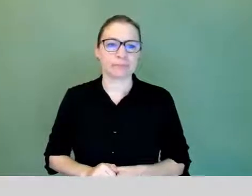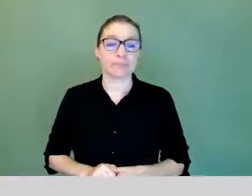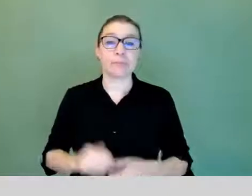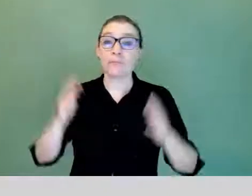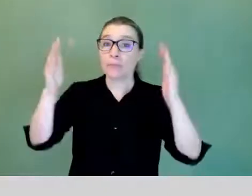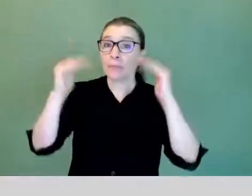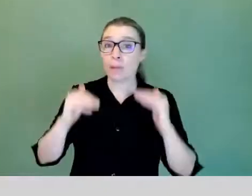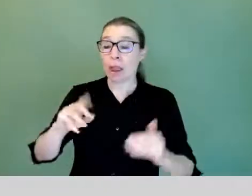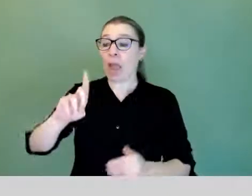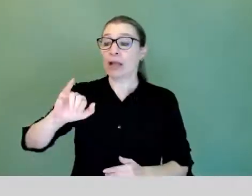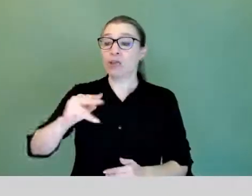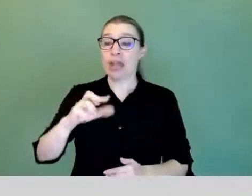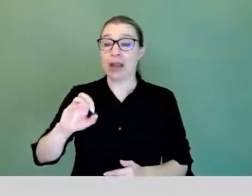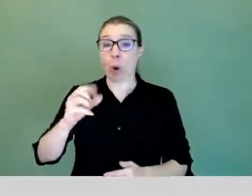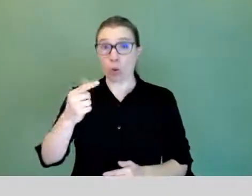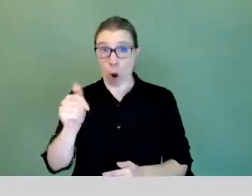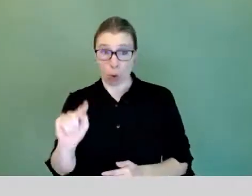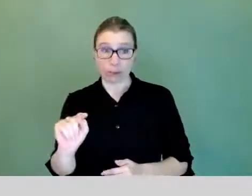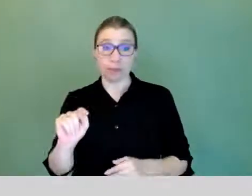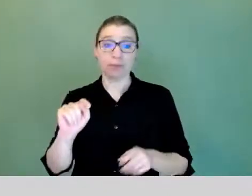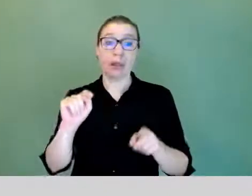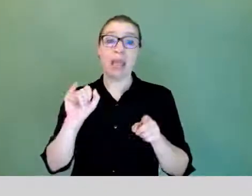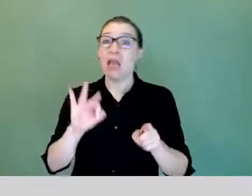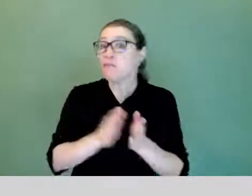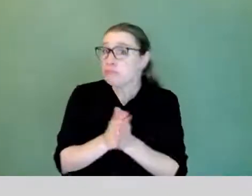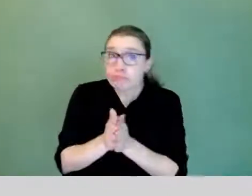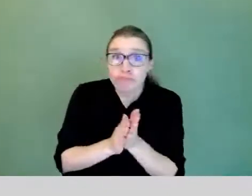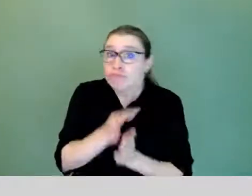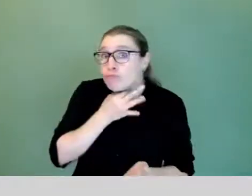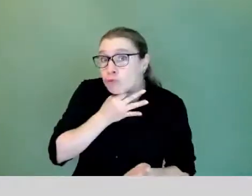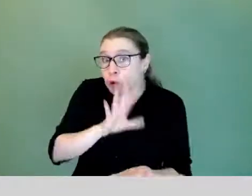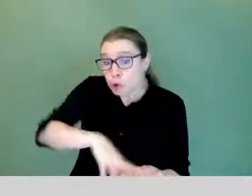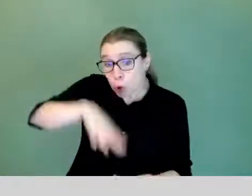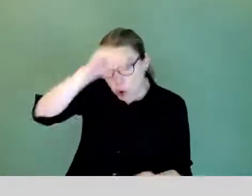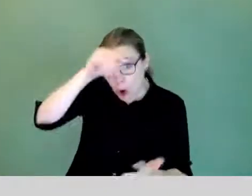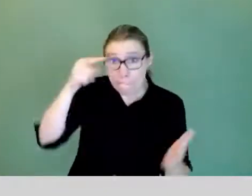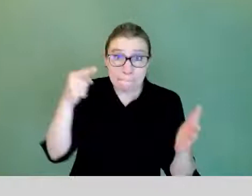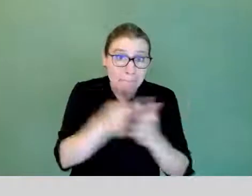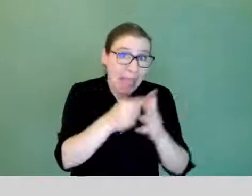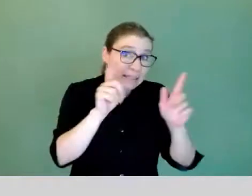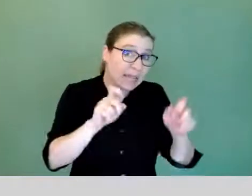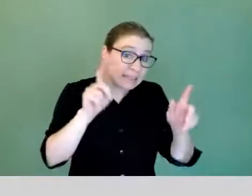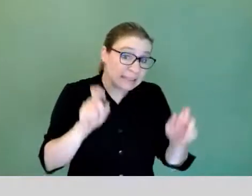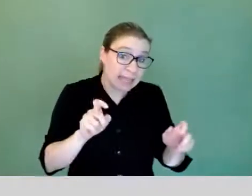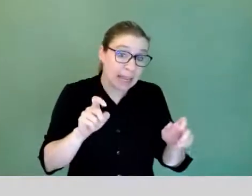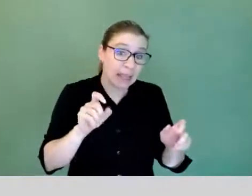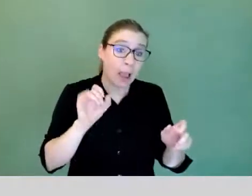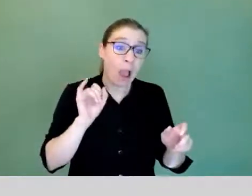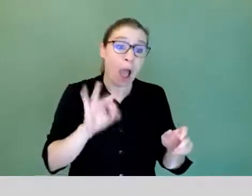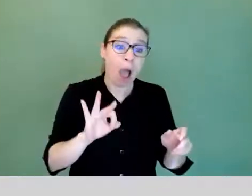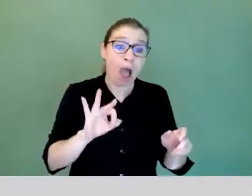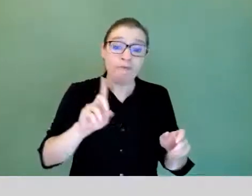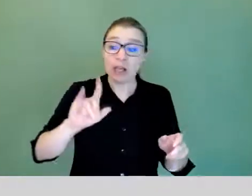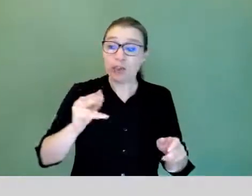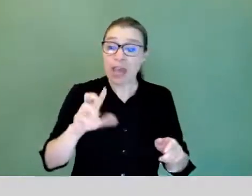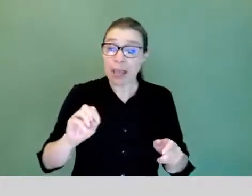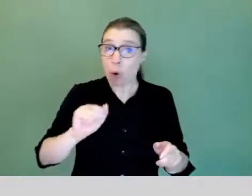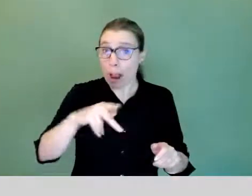Let's see DjangoGoat. If you are interested in learning penetration testing of Django Web applications,